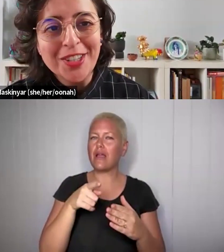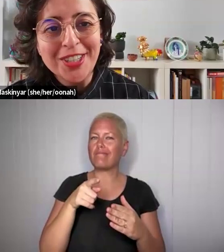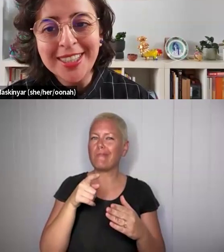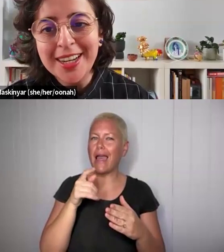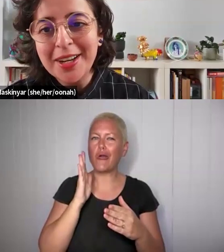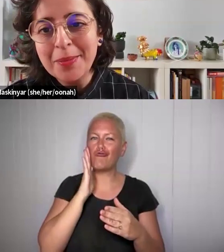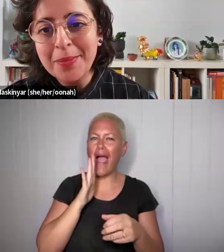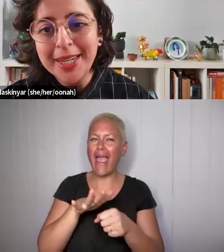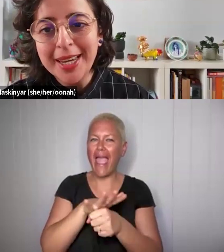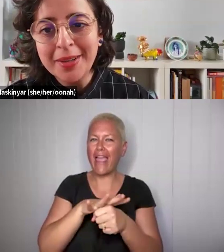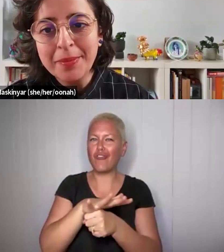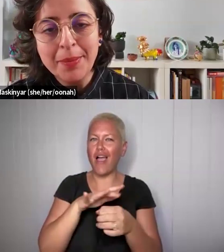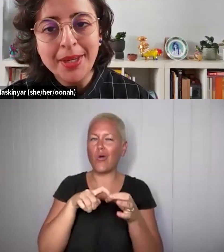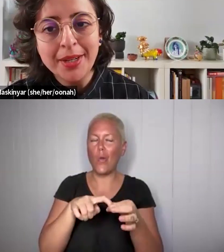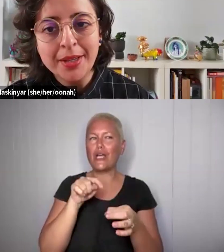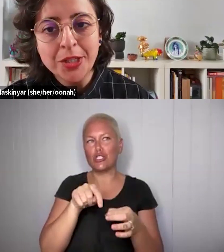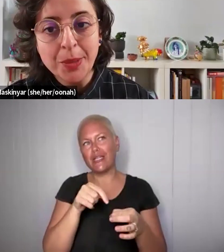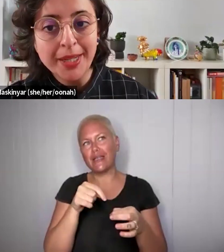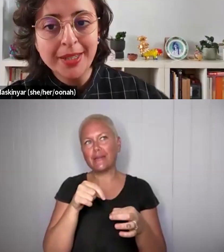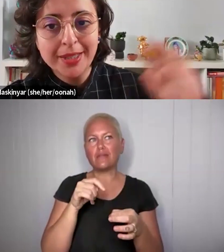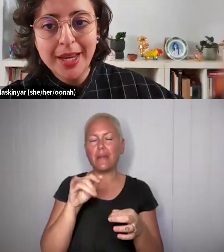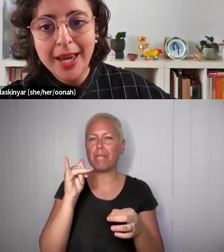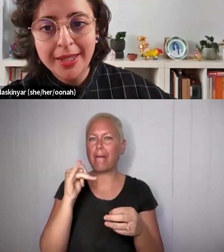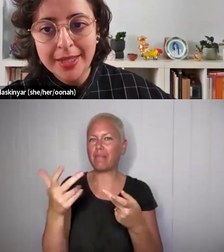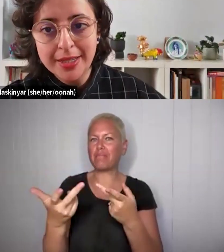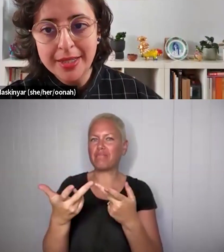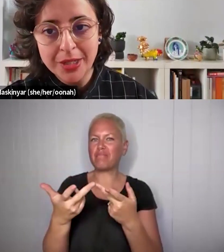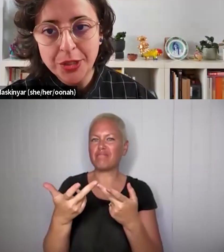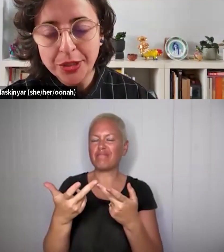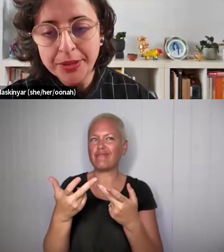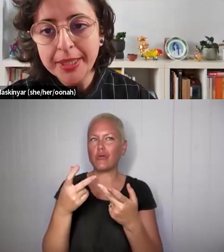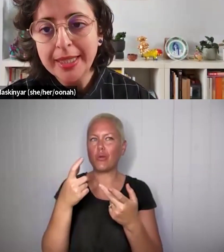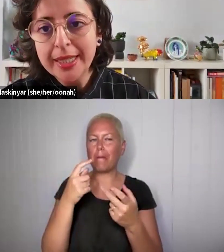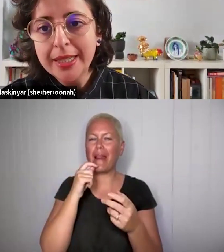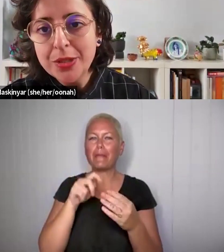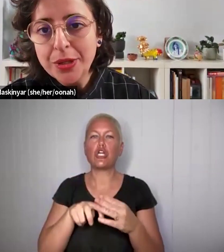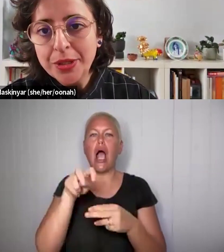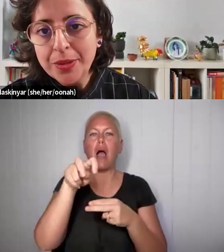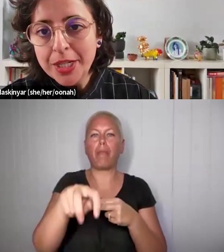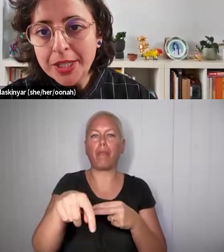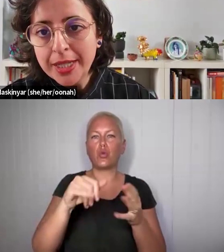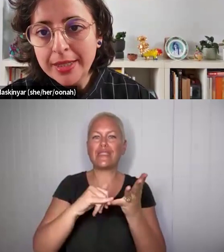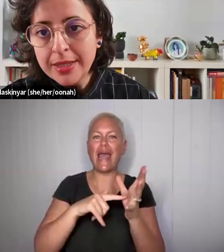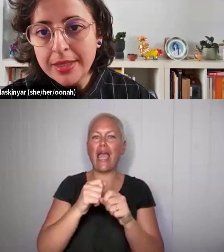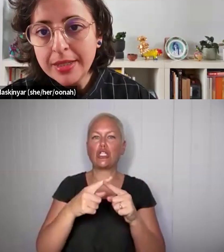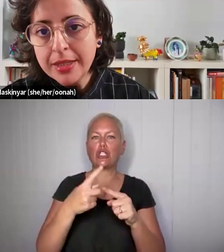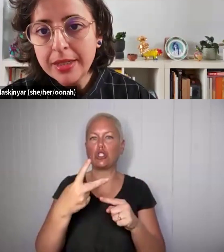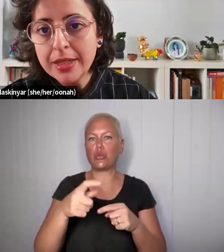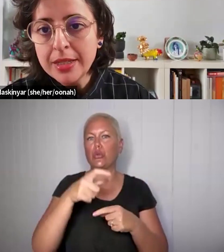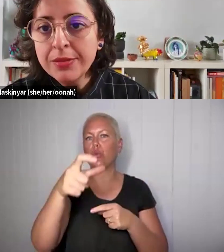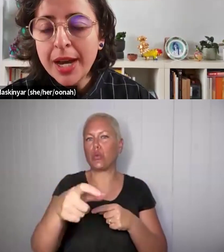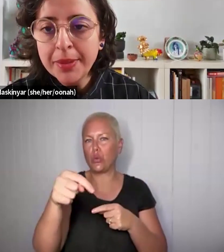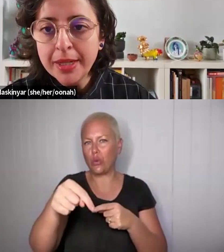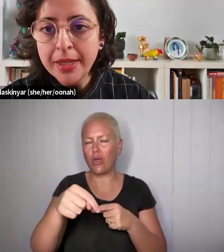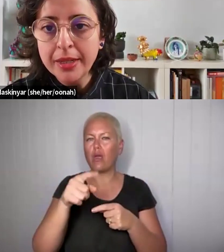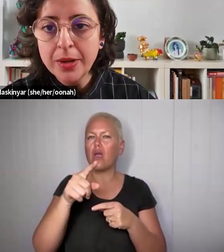question, but maybe another jumping ahead into stage II. The question is, 'is the viability